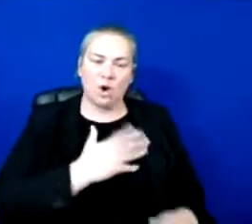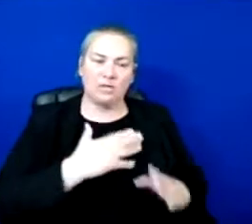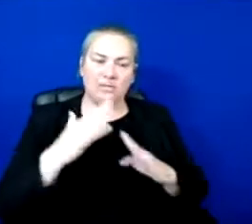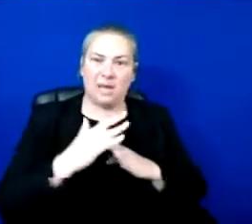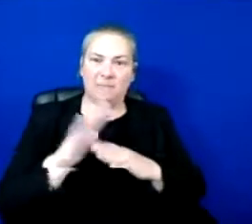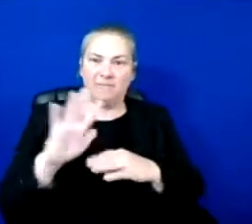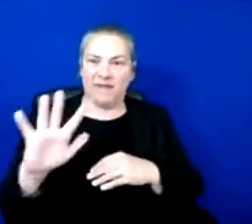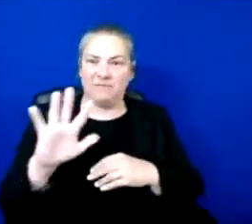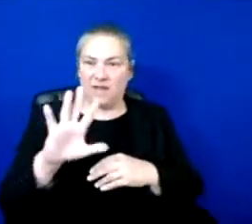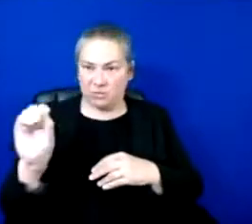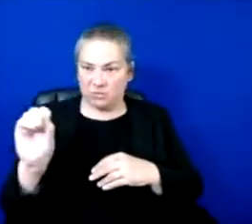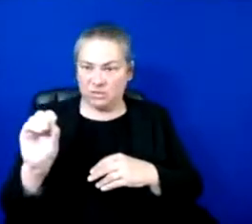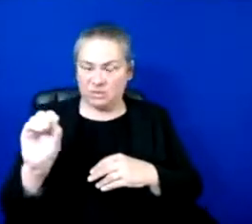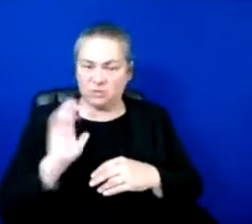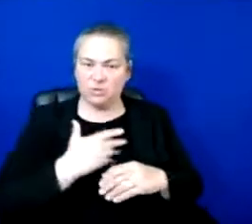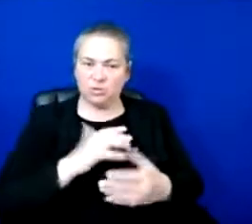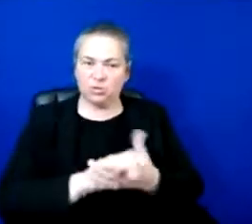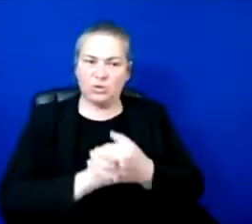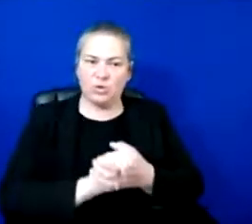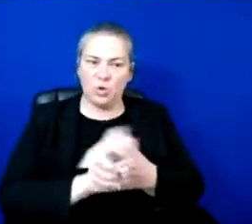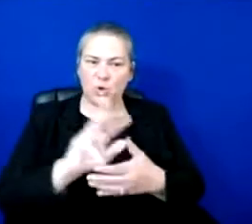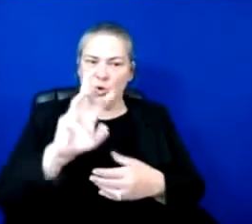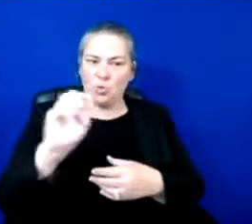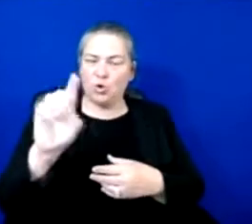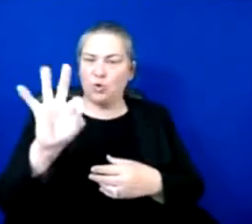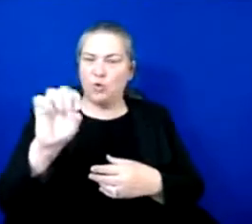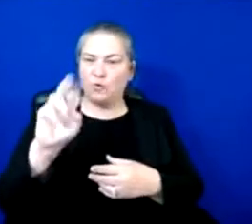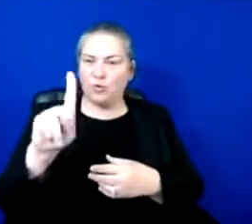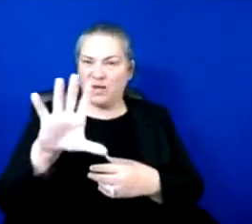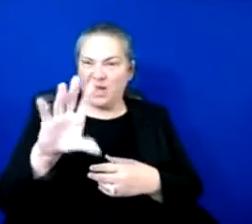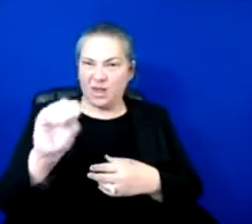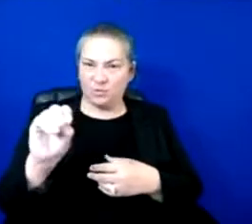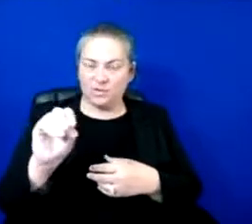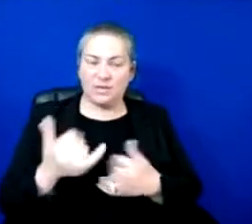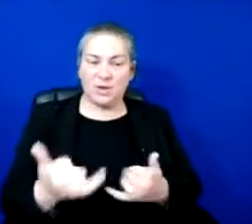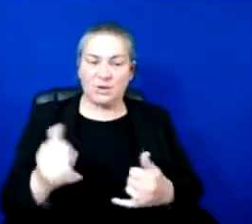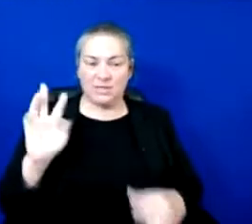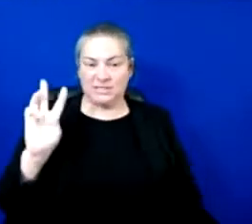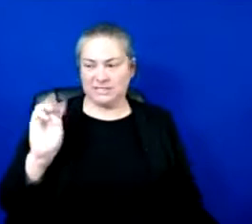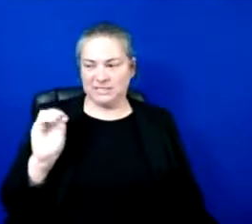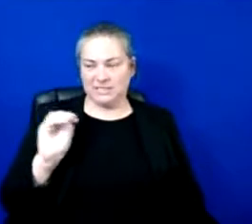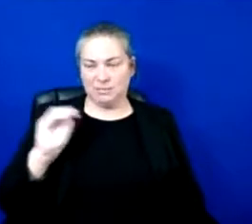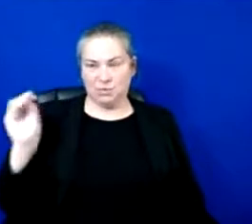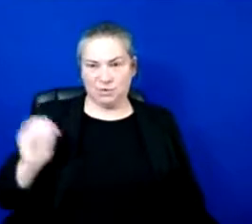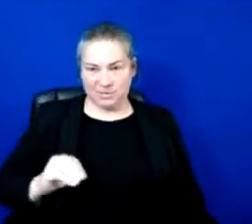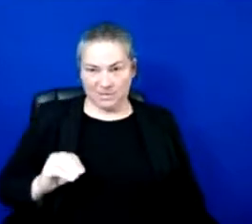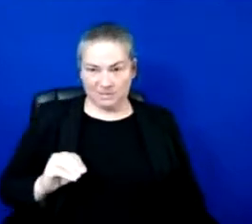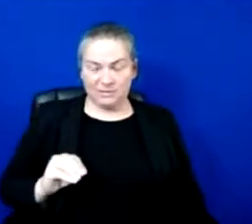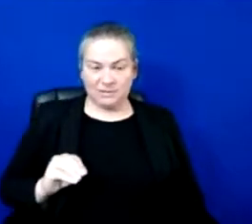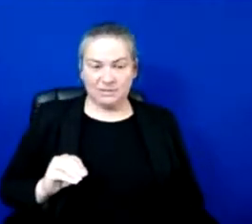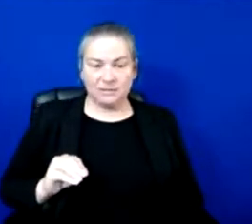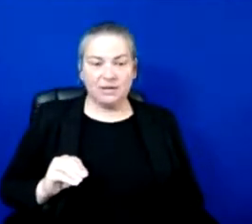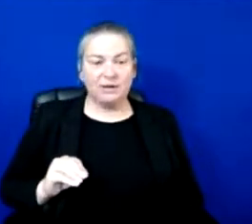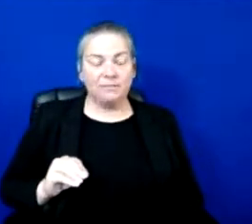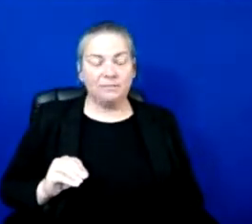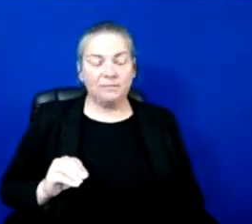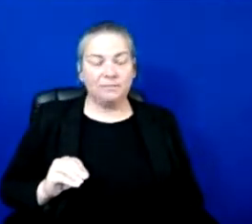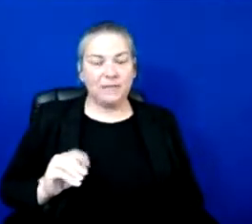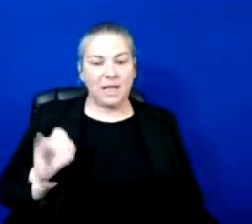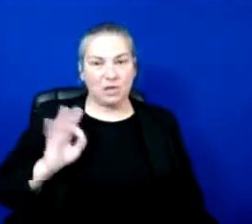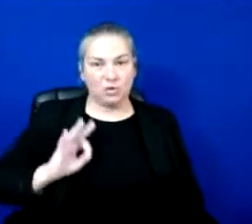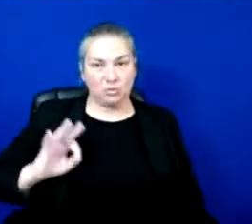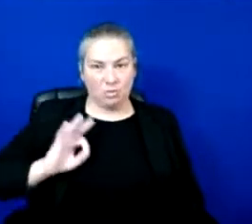congratulate Woodford County, uh, now 60 um, of eligible individuals in